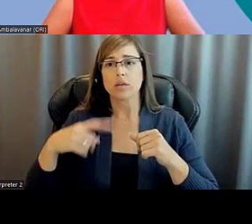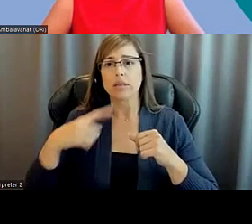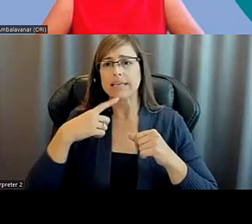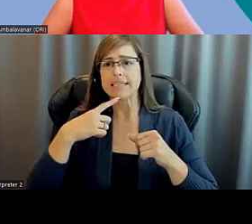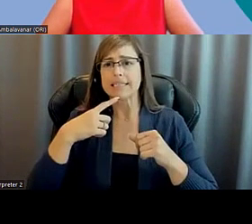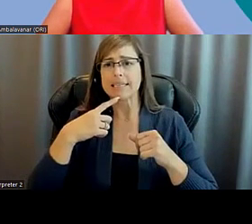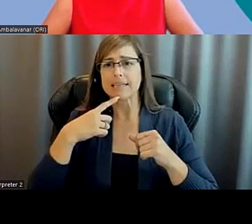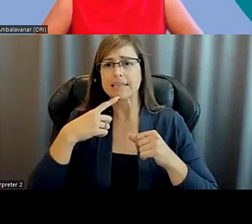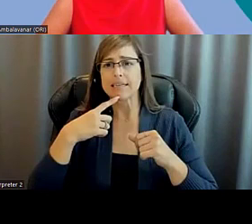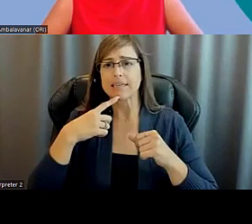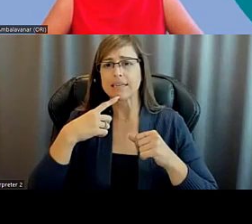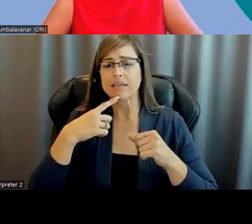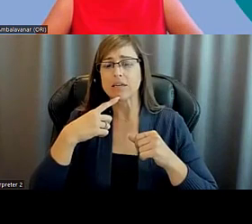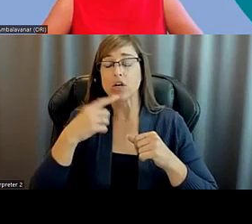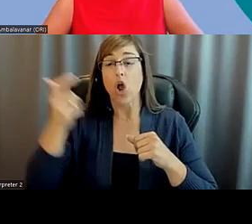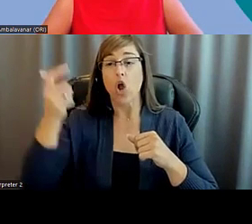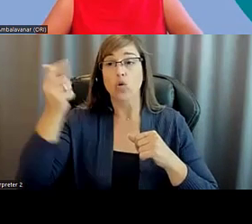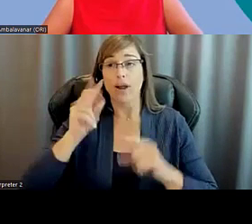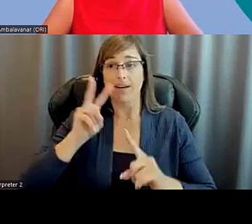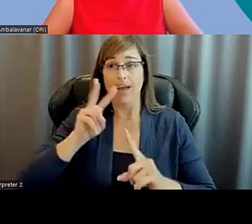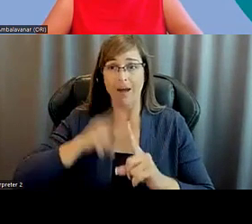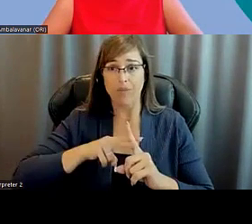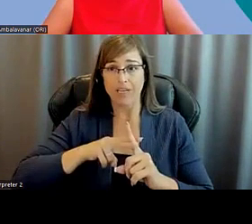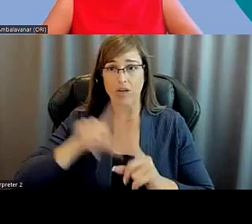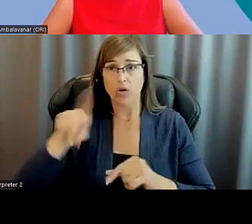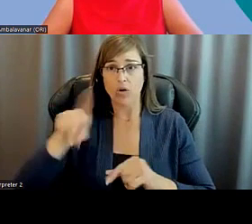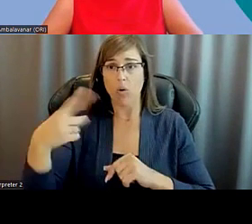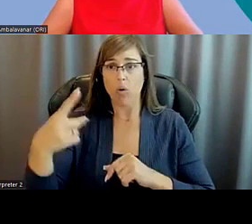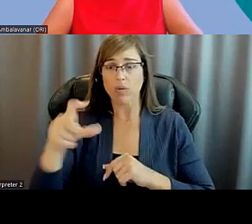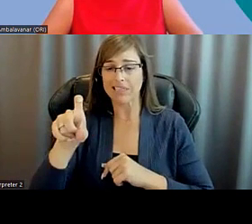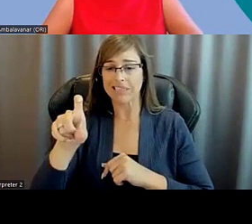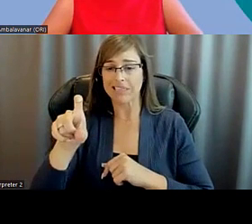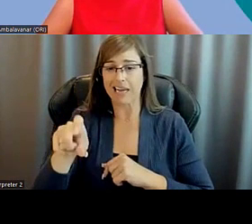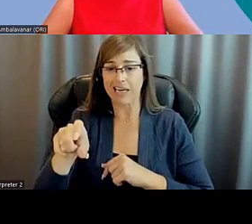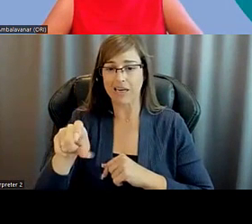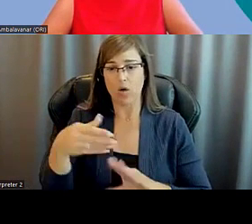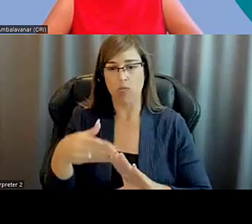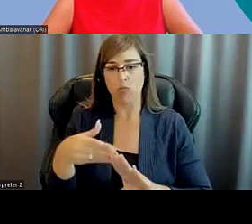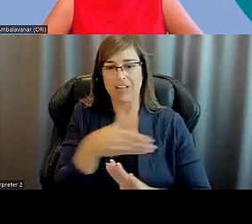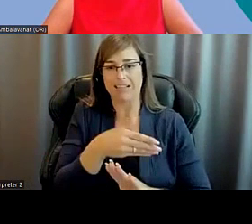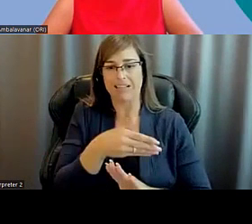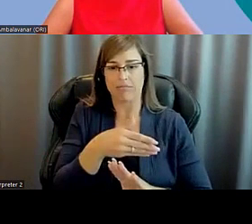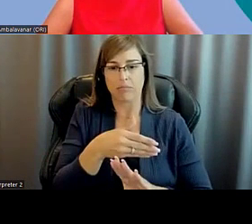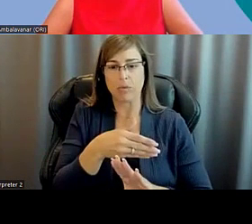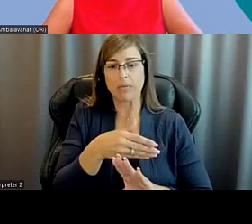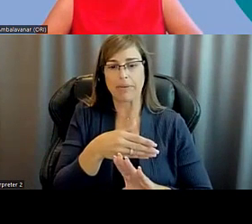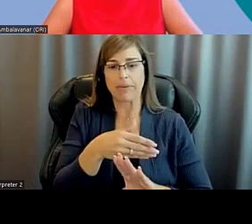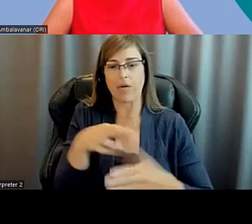Grant applications only need preliminary results, so it's okay to not have a full .. .